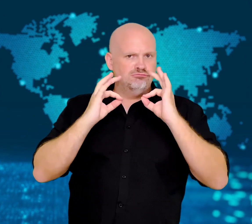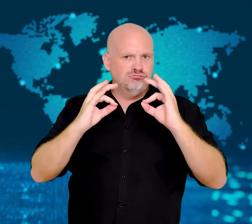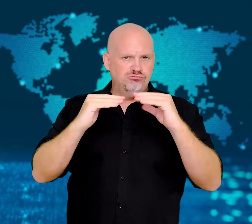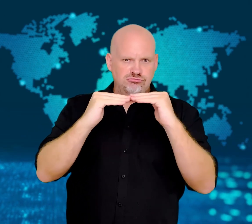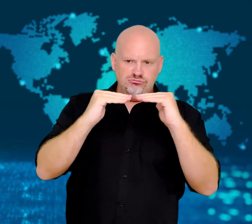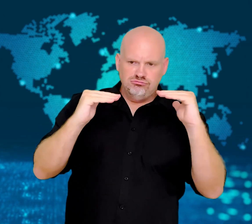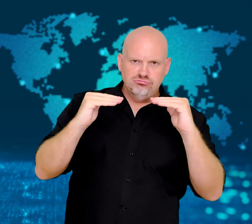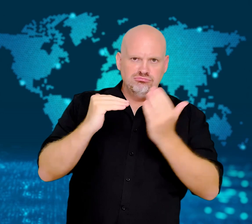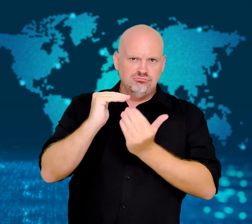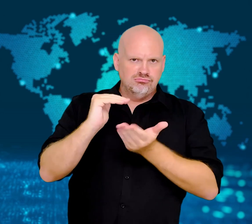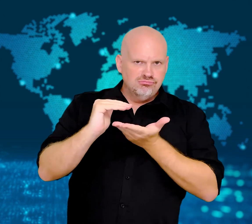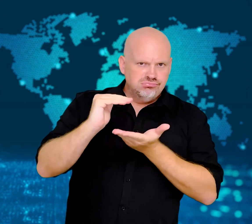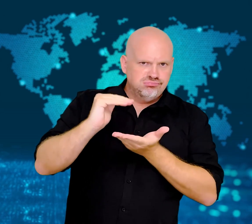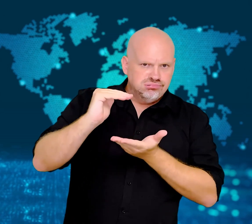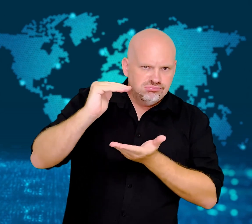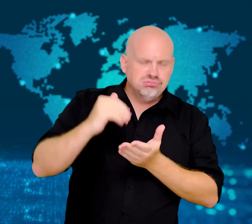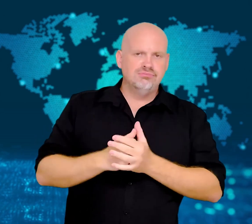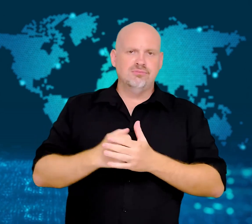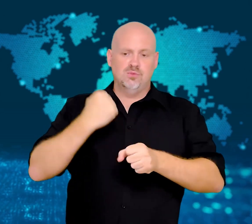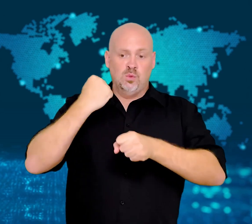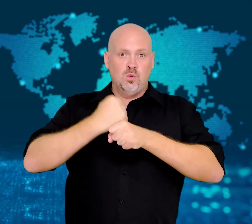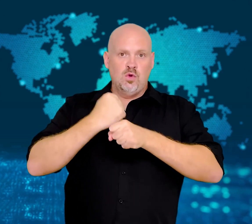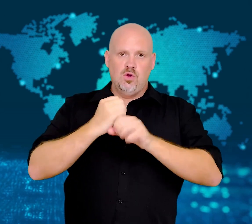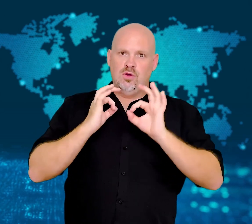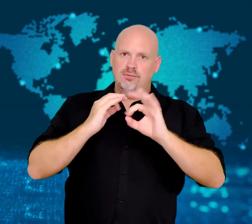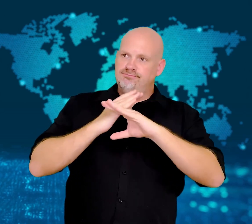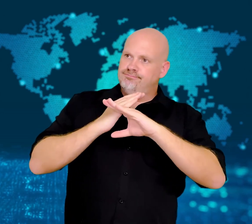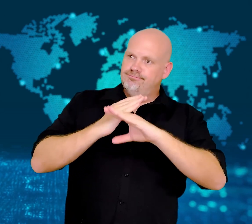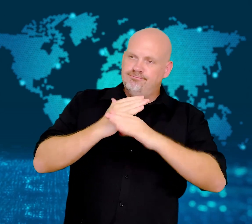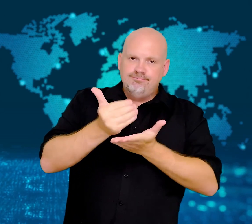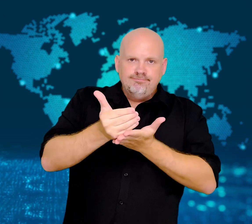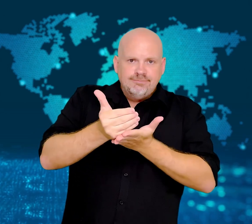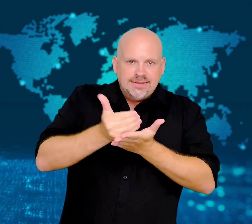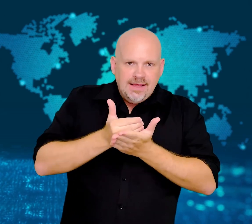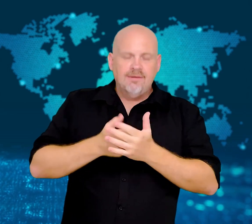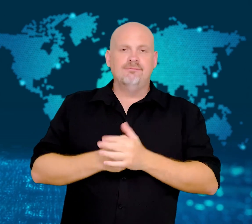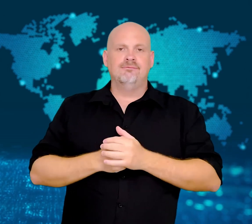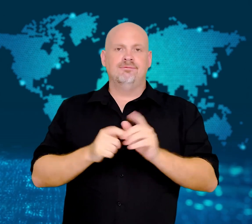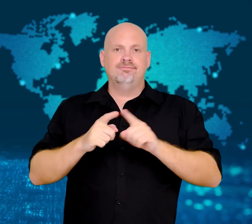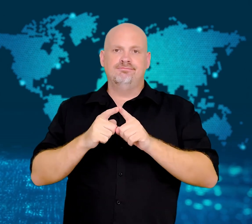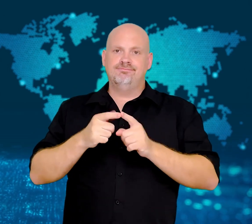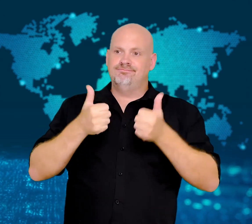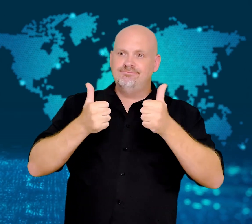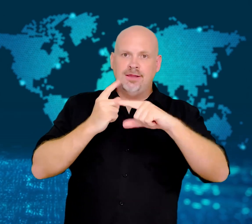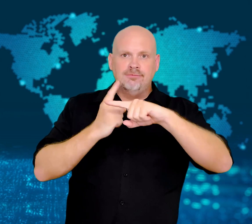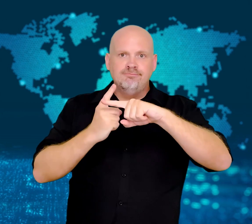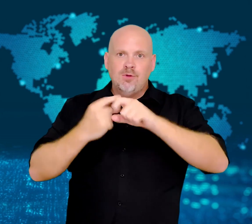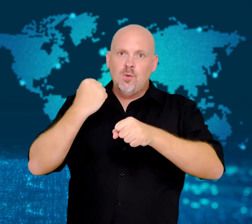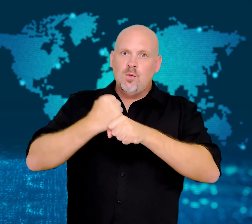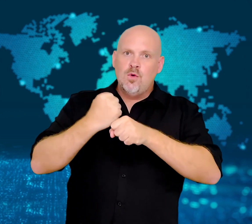The IAM supports workers in bargaining for wage increases,